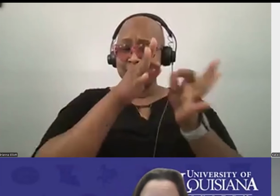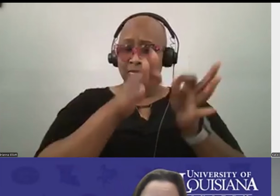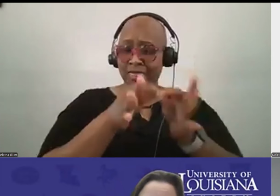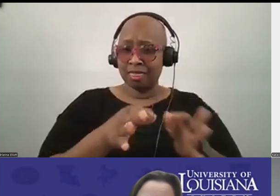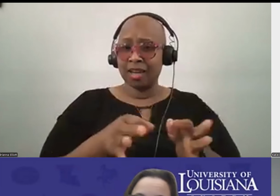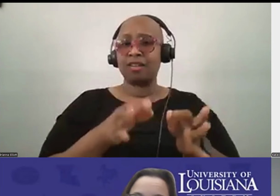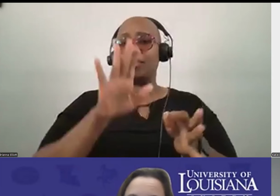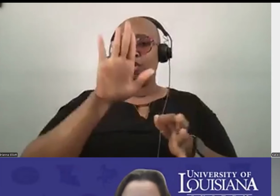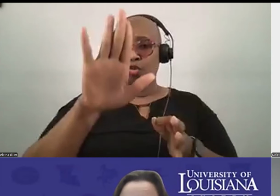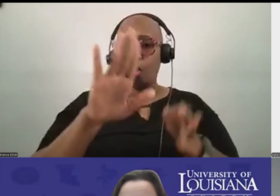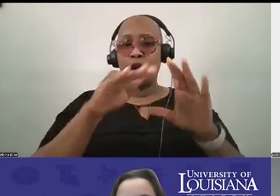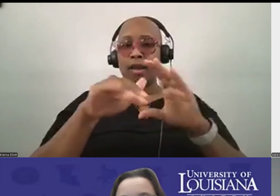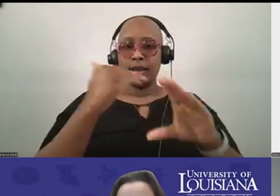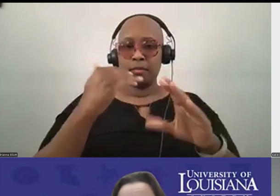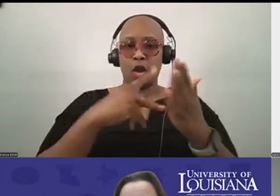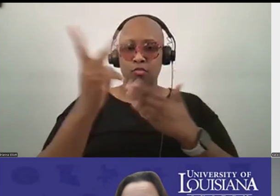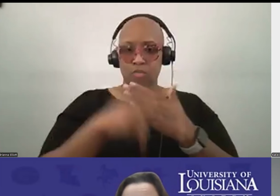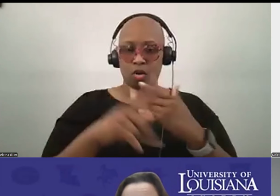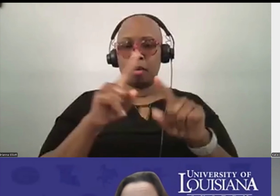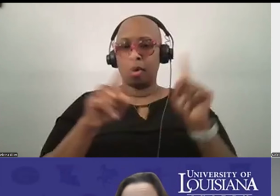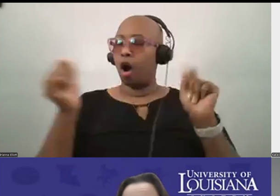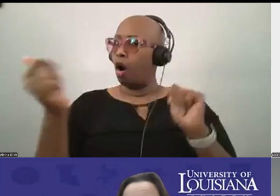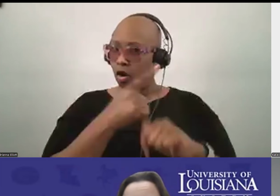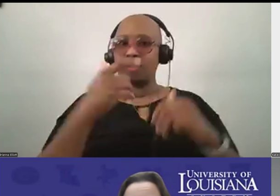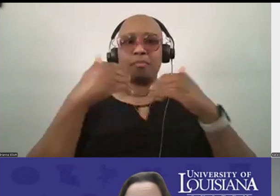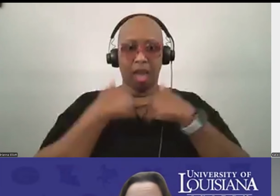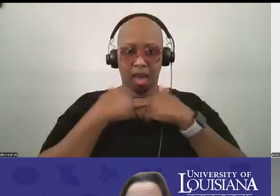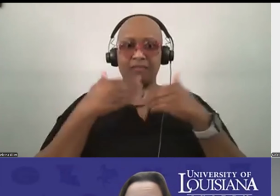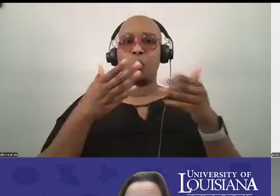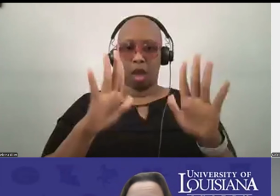them do have a way to do that. And the same thing when you're putting links into your email, as we